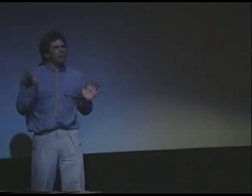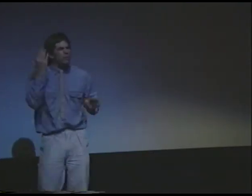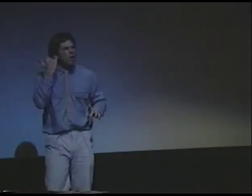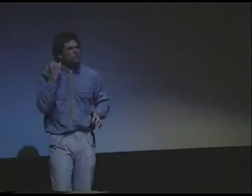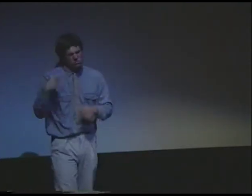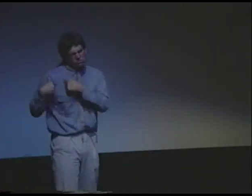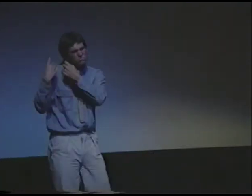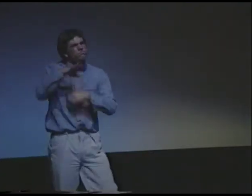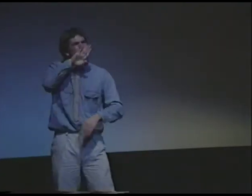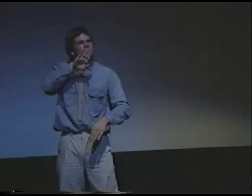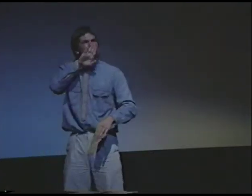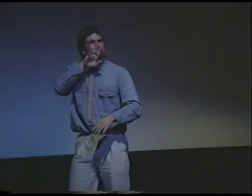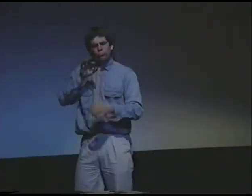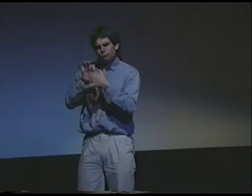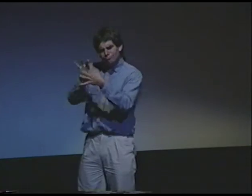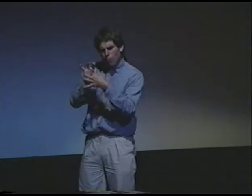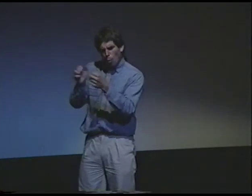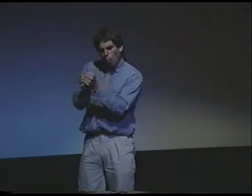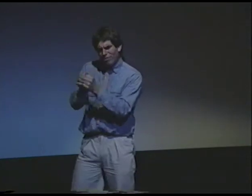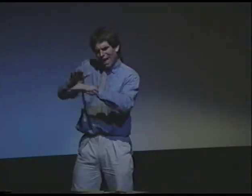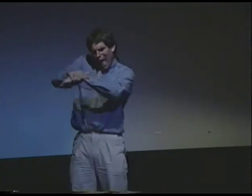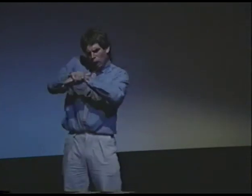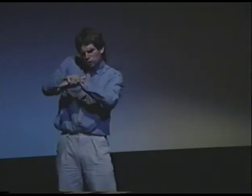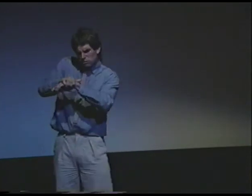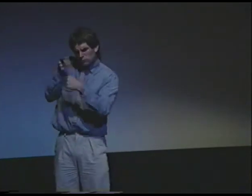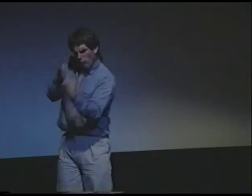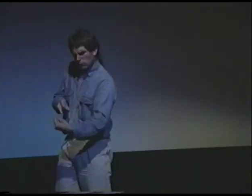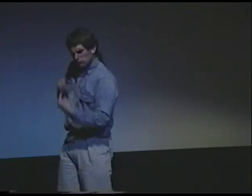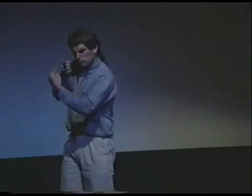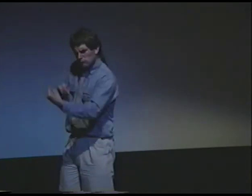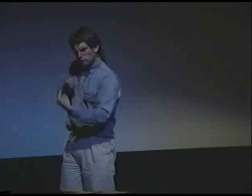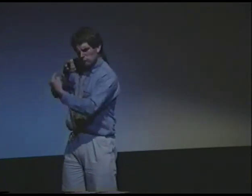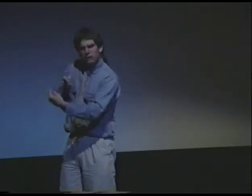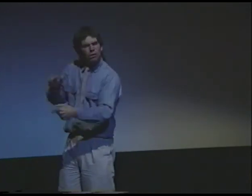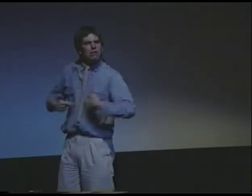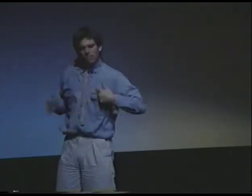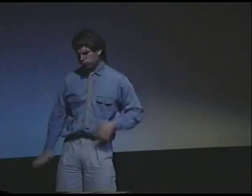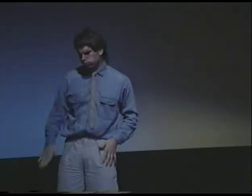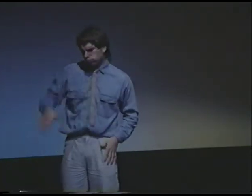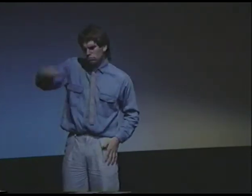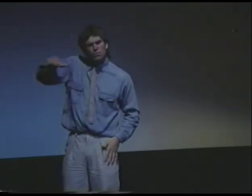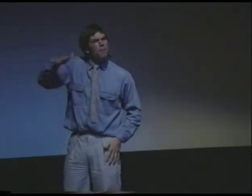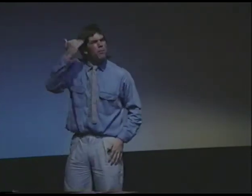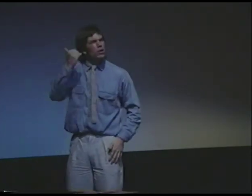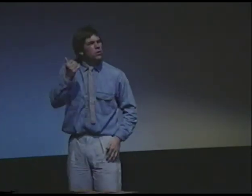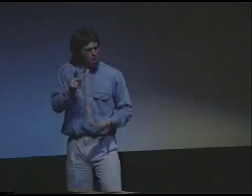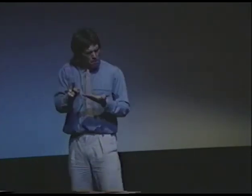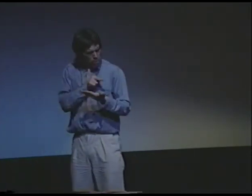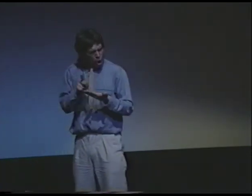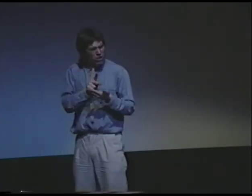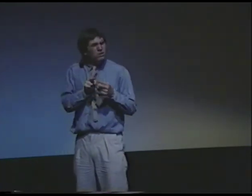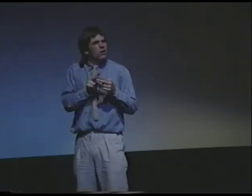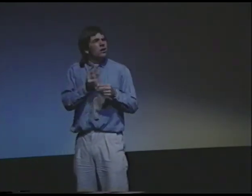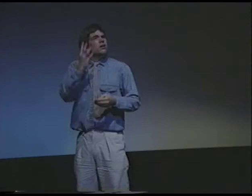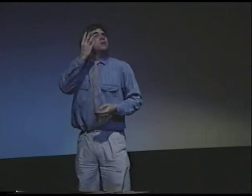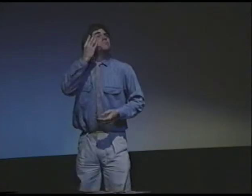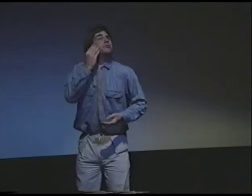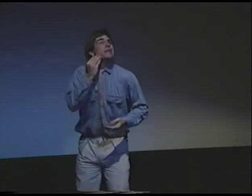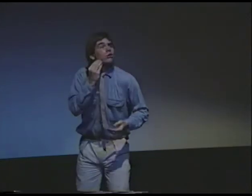everybody screams and jumps back because we've all had frustrations with English, growing up.